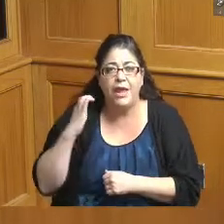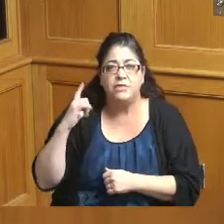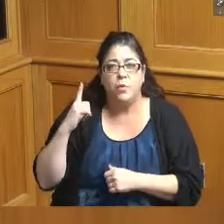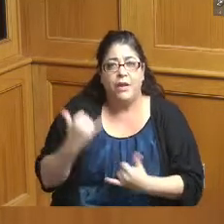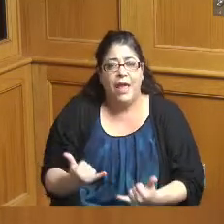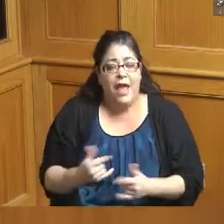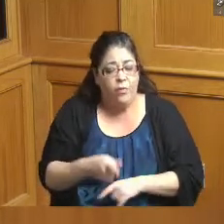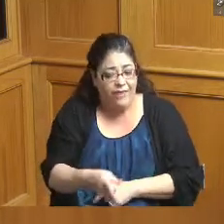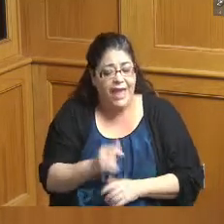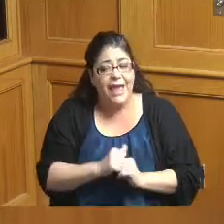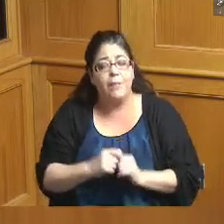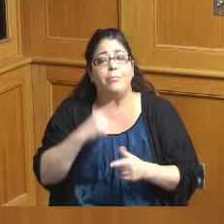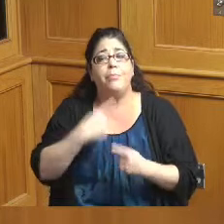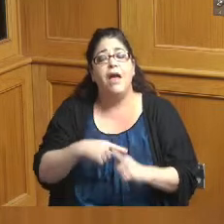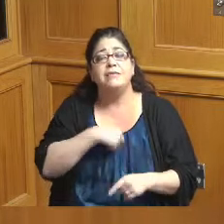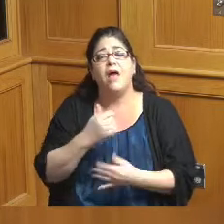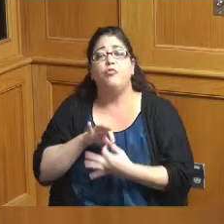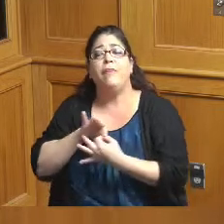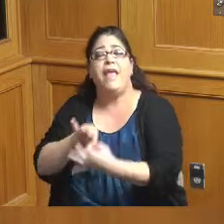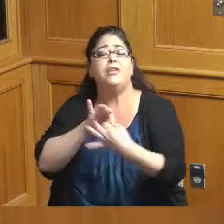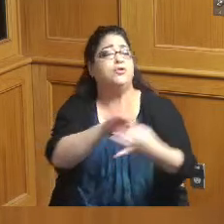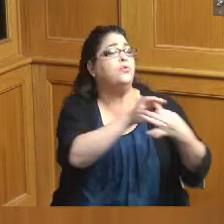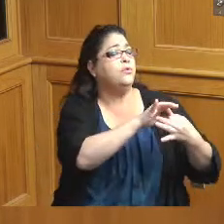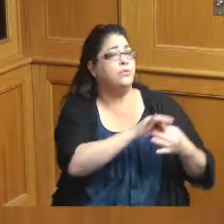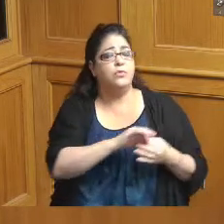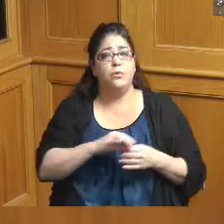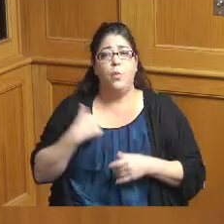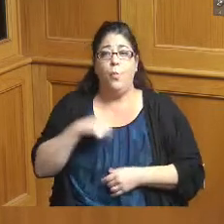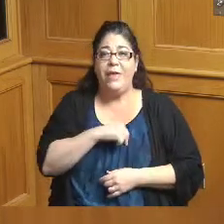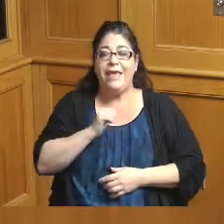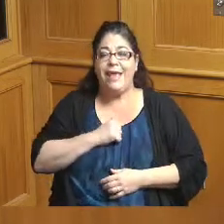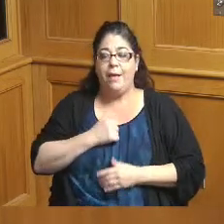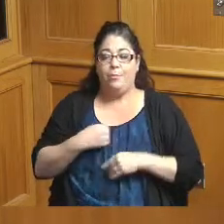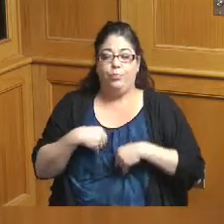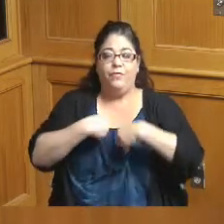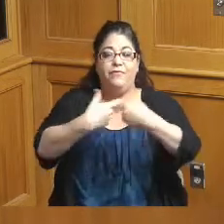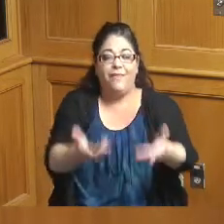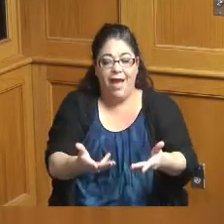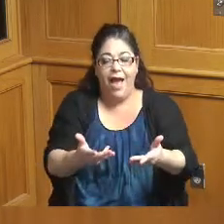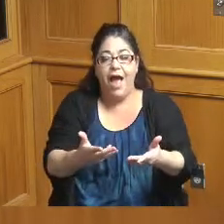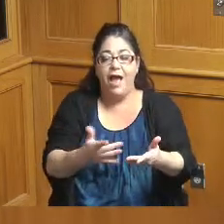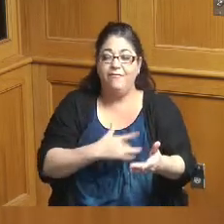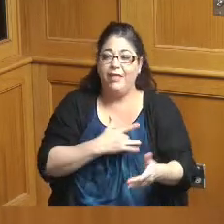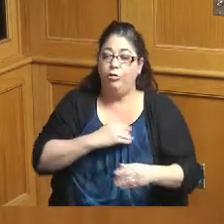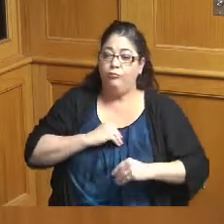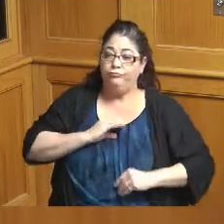training that helps us be an employer that people feel good about when they come to work we do a